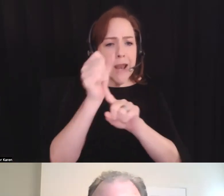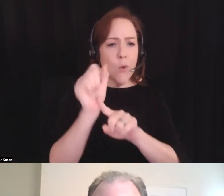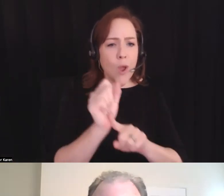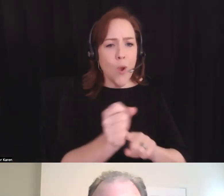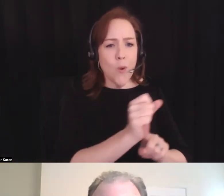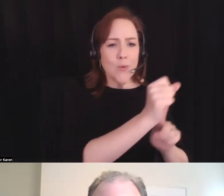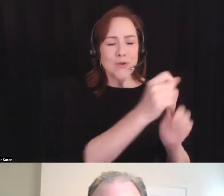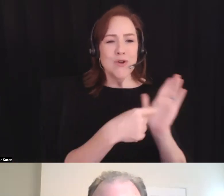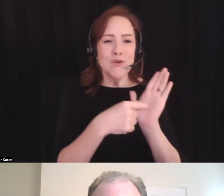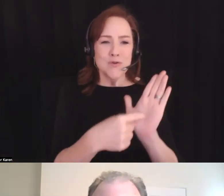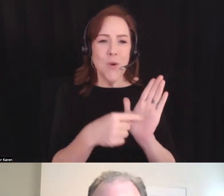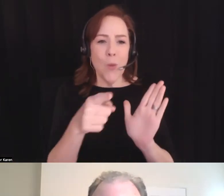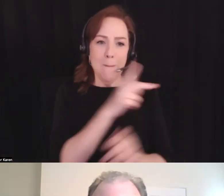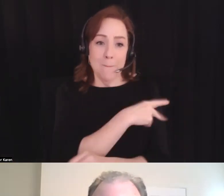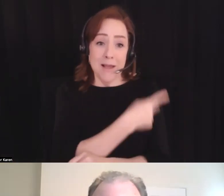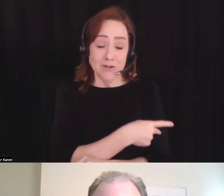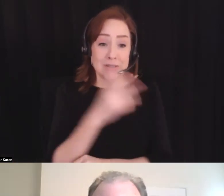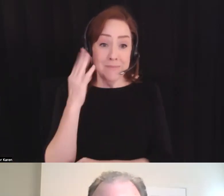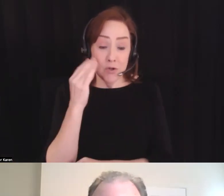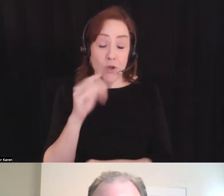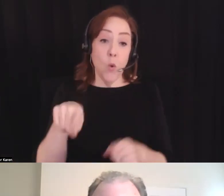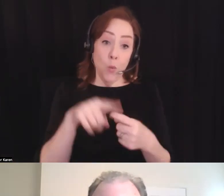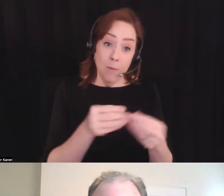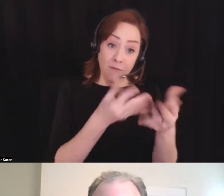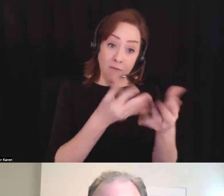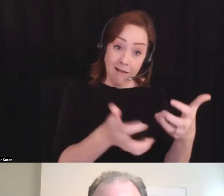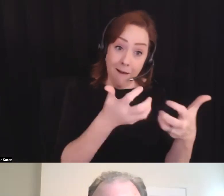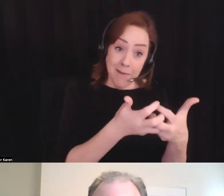when accommodations are and are not provided so Darian the stage is now